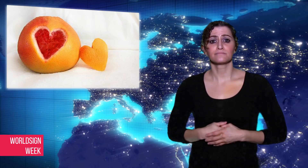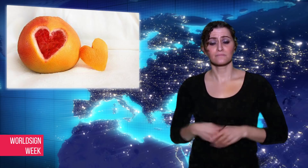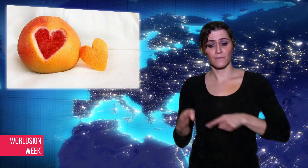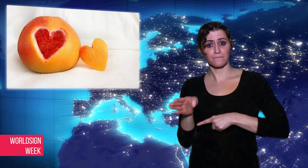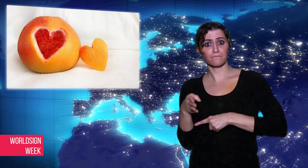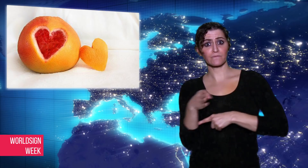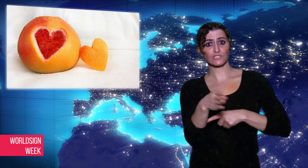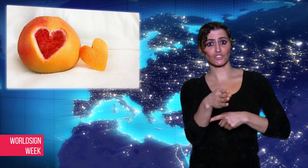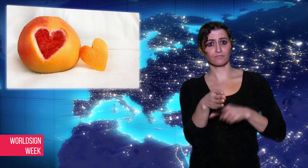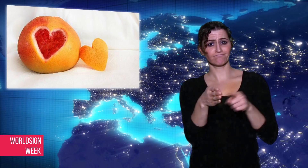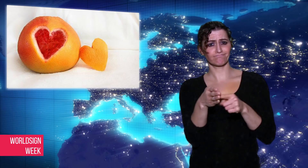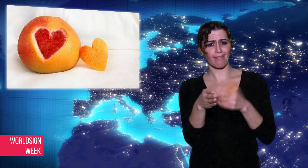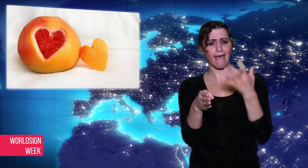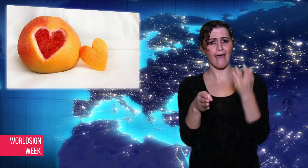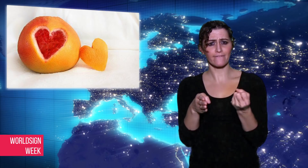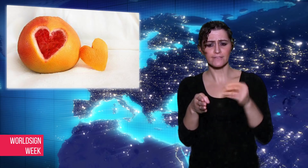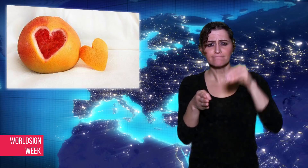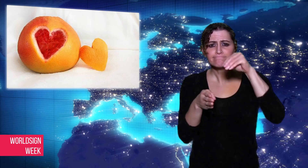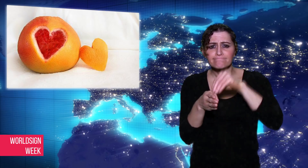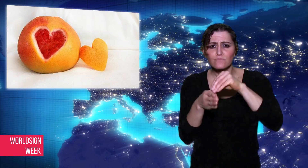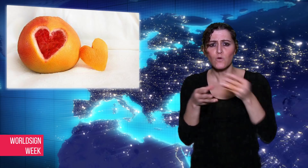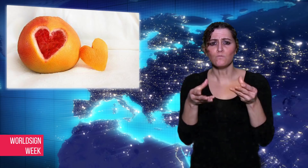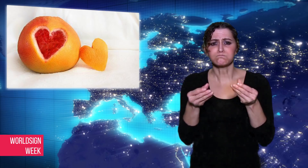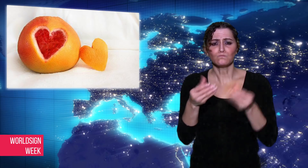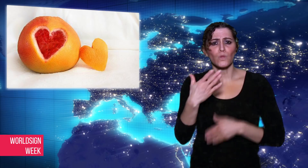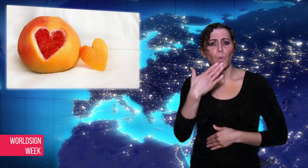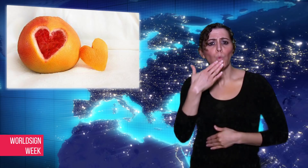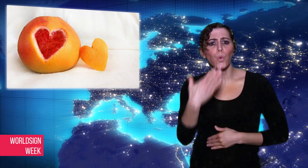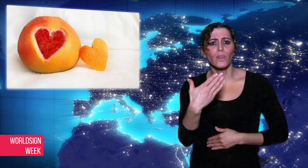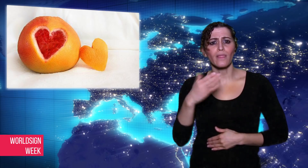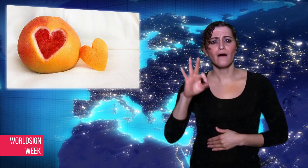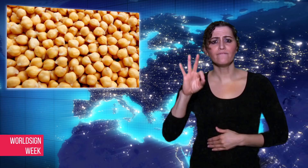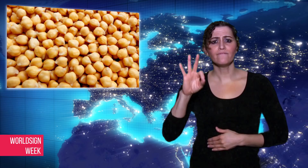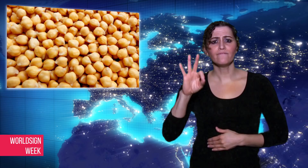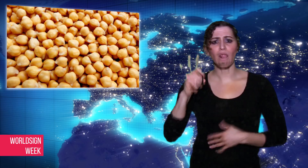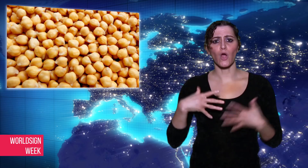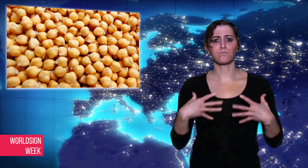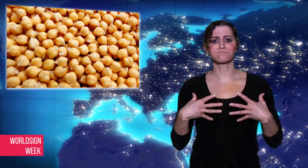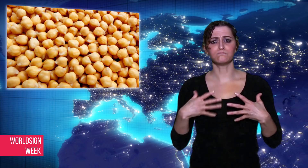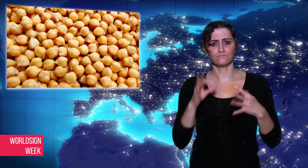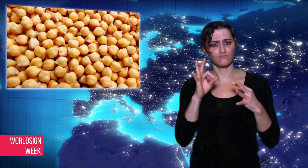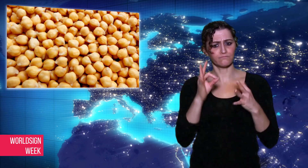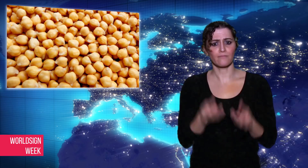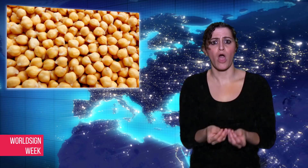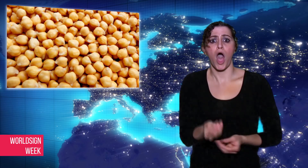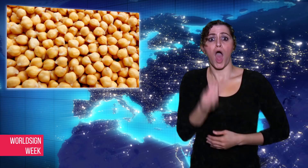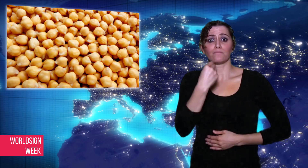chickpeas, lentils, dry peas, and beans